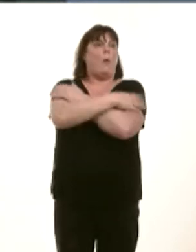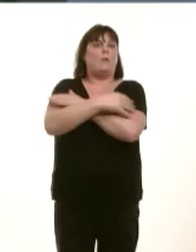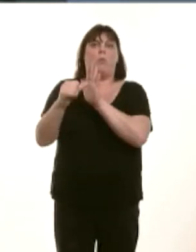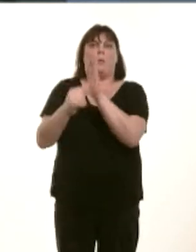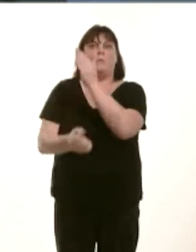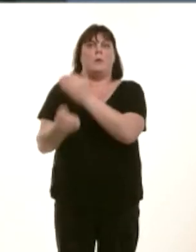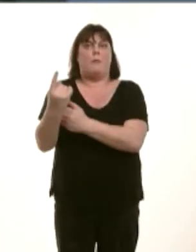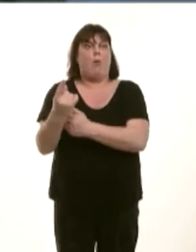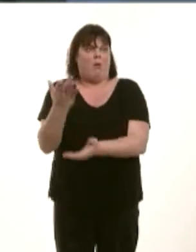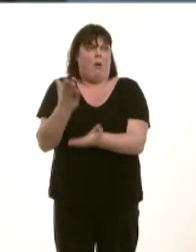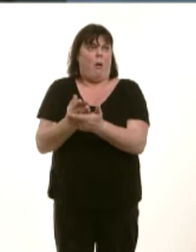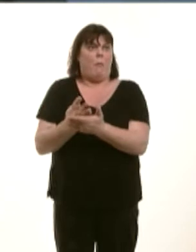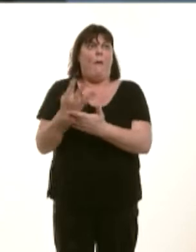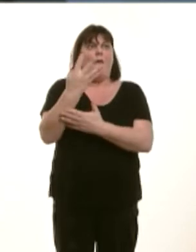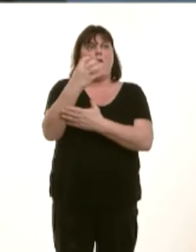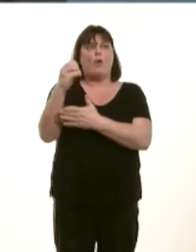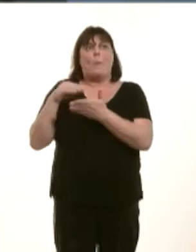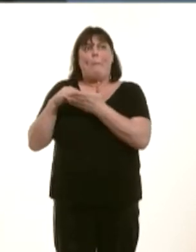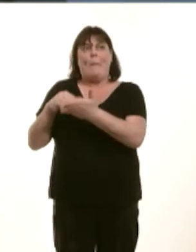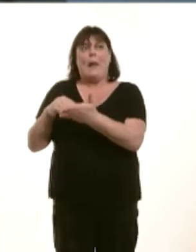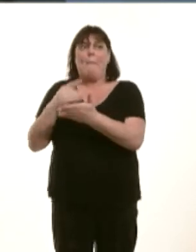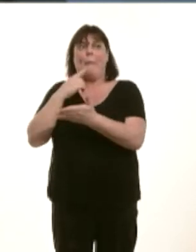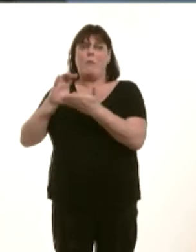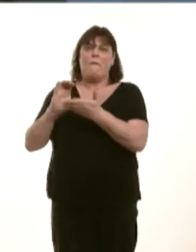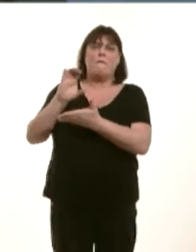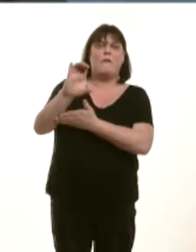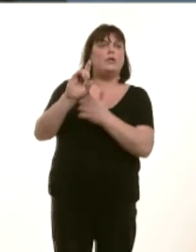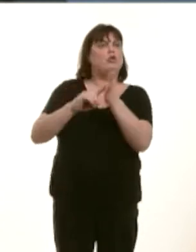is a factó£400 million was made available in July. The real concern, whilst welcoming